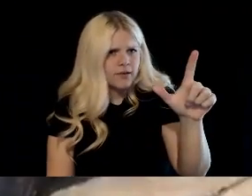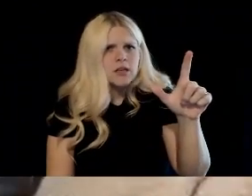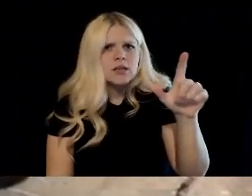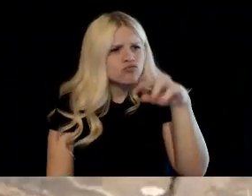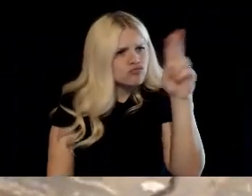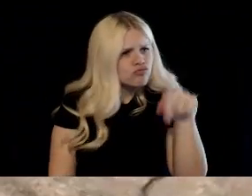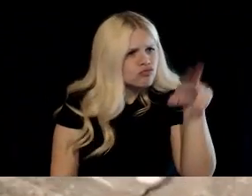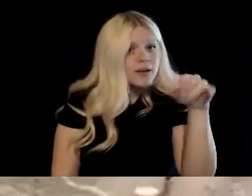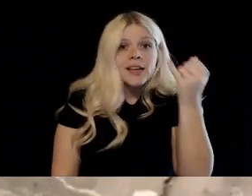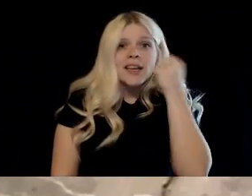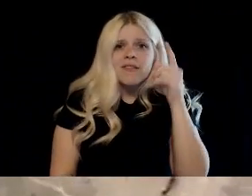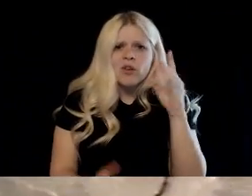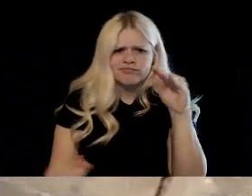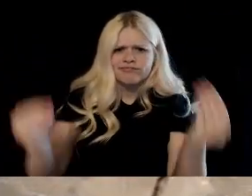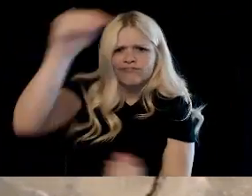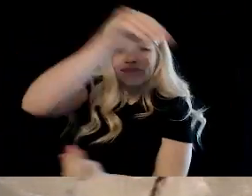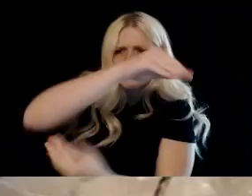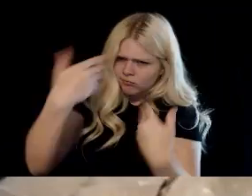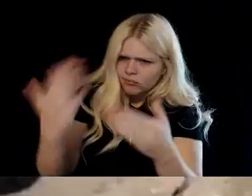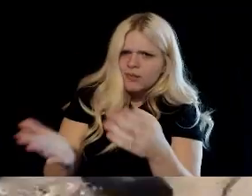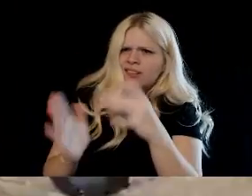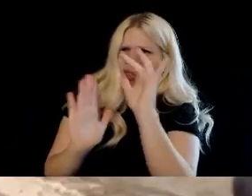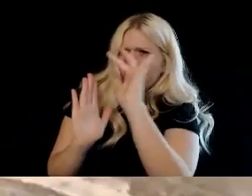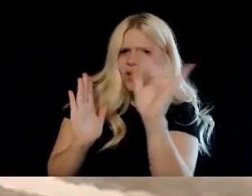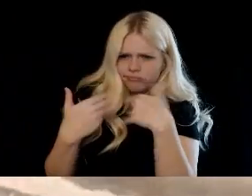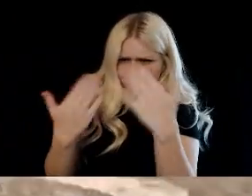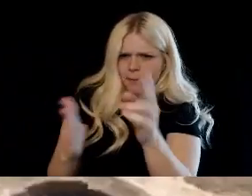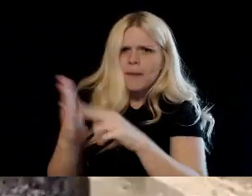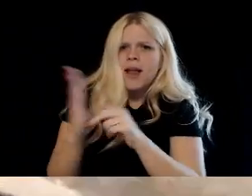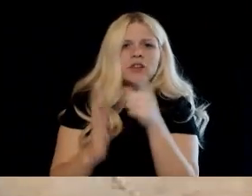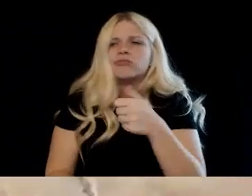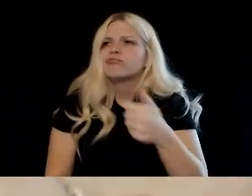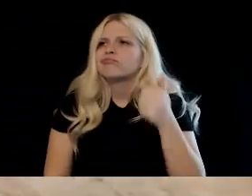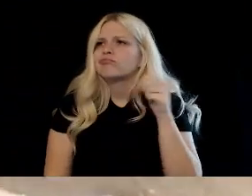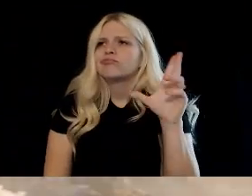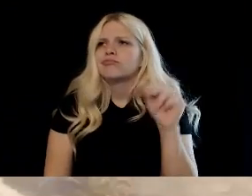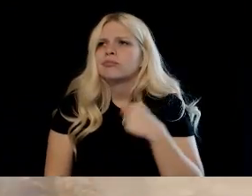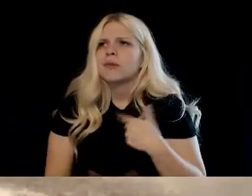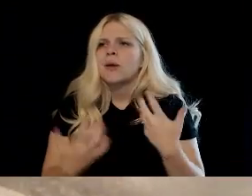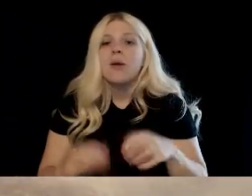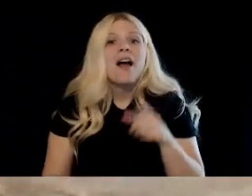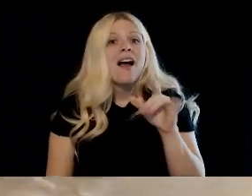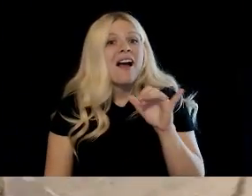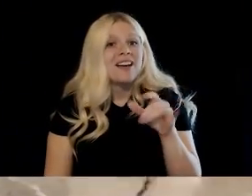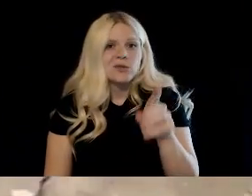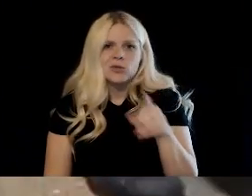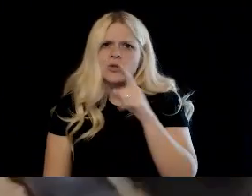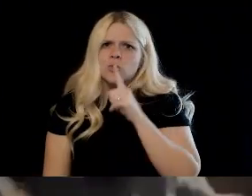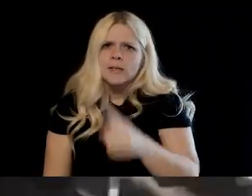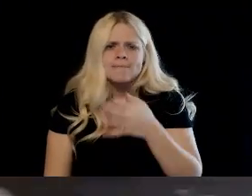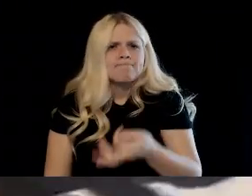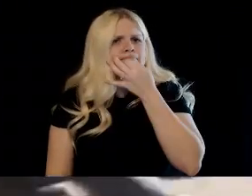keep giving her the paintbrush back, and she won't paint the other side. Erica: Oh, she decides! Don't ruin her artistic vision, right?